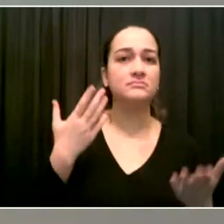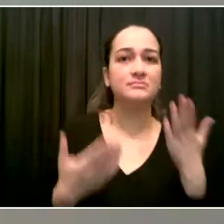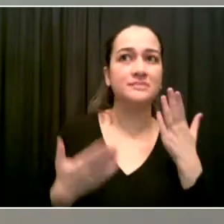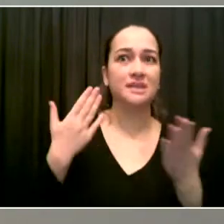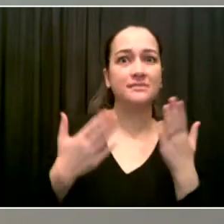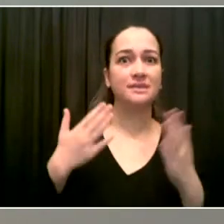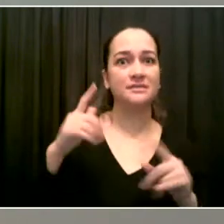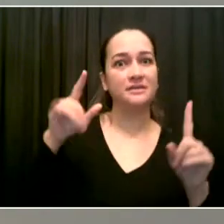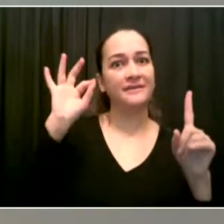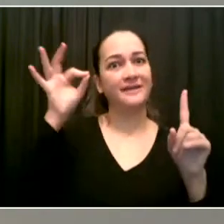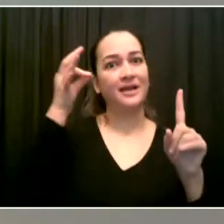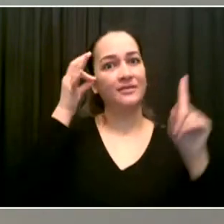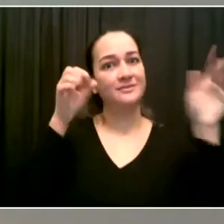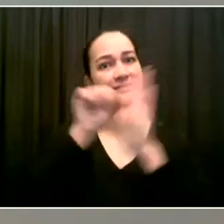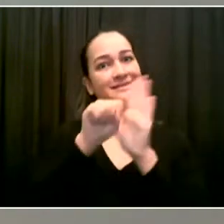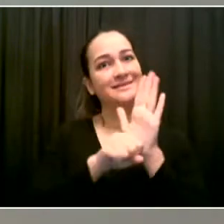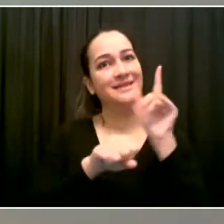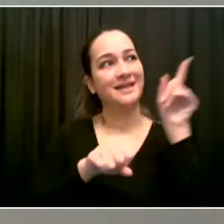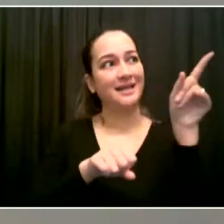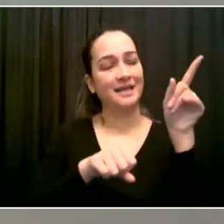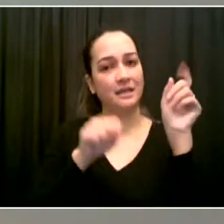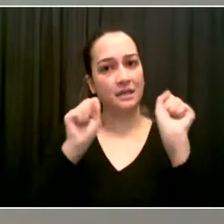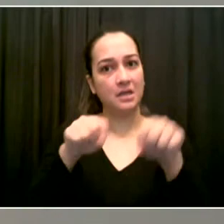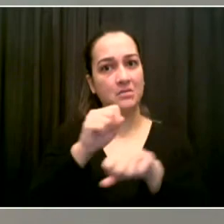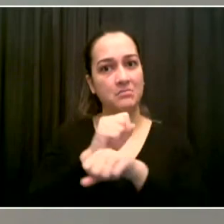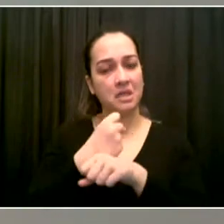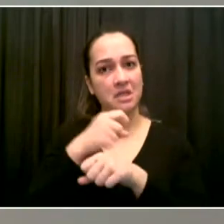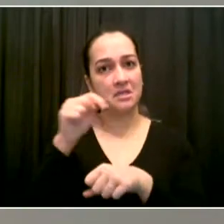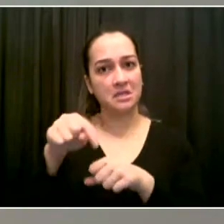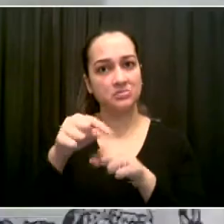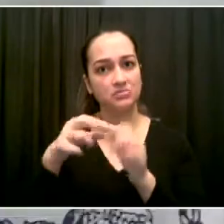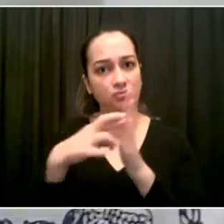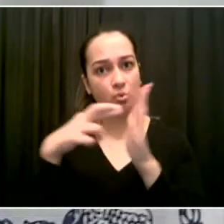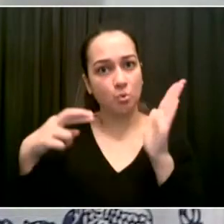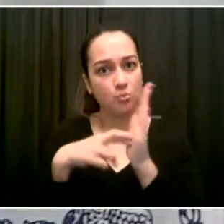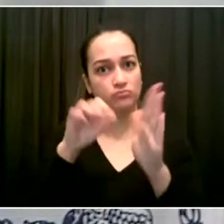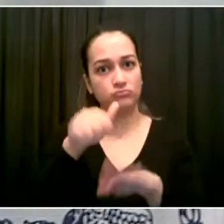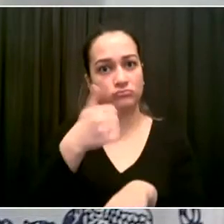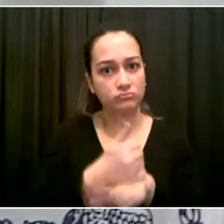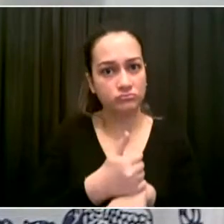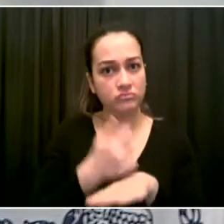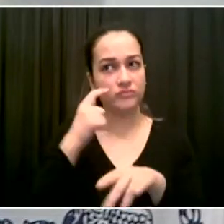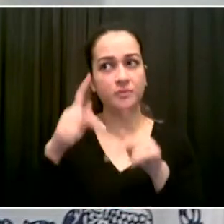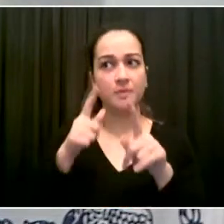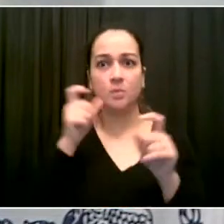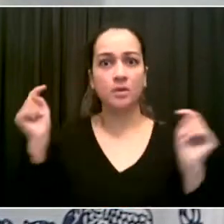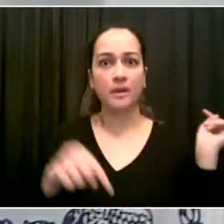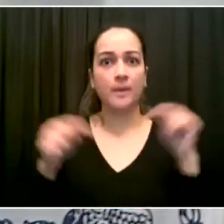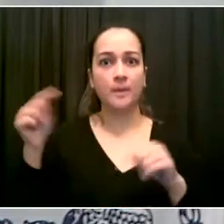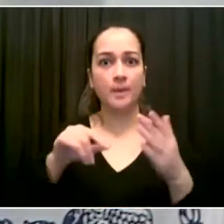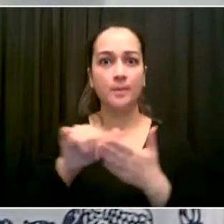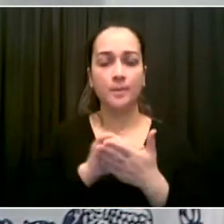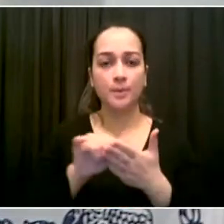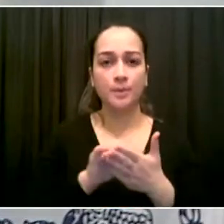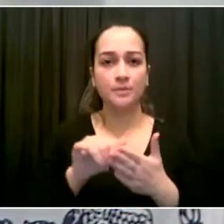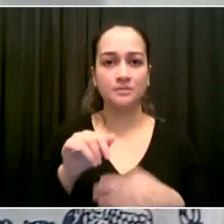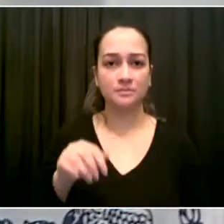I WOULD SAY IIS DEFINITELY A STEP IN THE RIGHT DIRECTION, WE ARE OPTIMISTIC THESE WILL BECOME USEFUL IN THHE E FUTURE BUT WE ALSO NEED A FEDERAL STANDARD